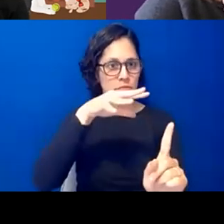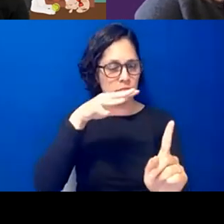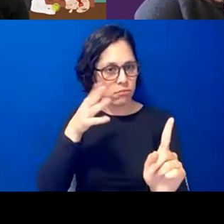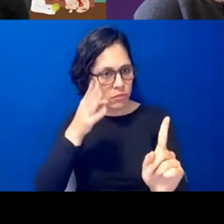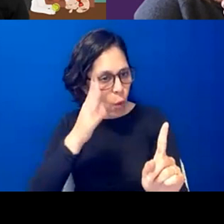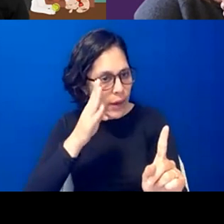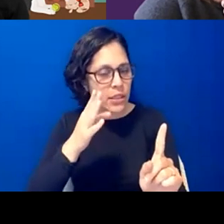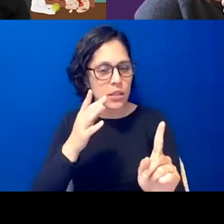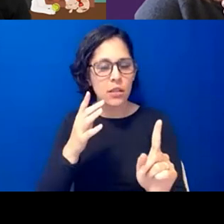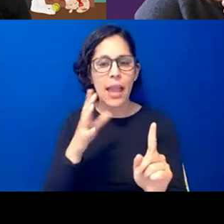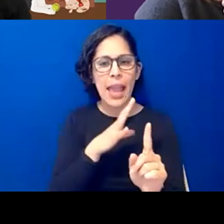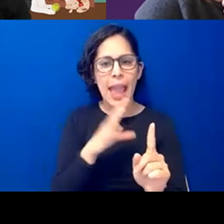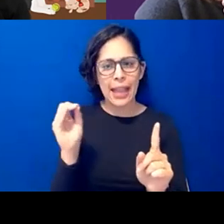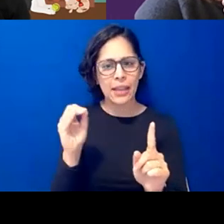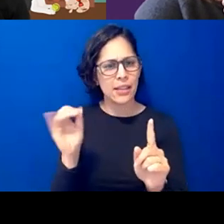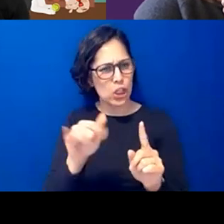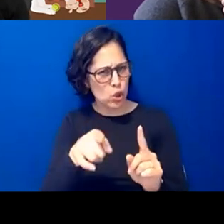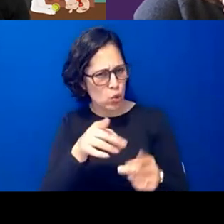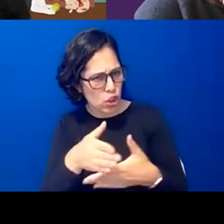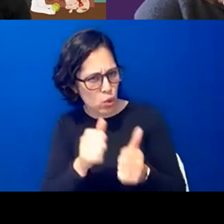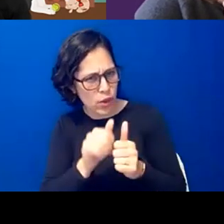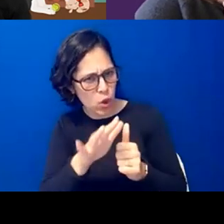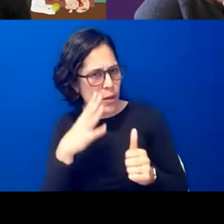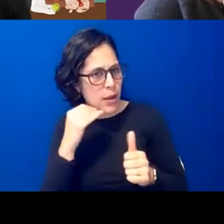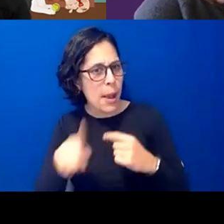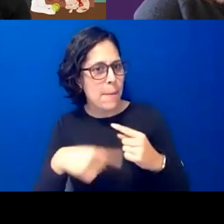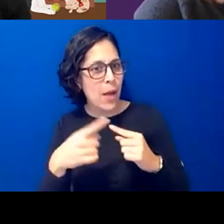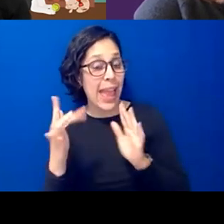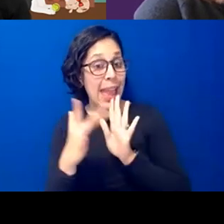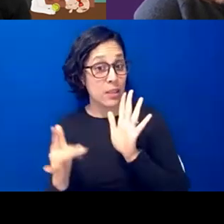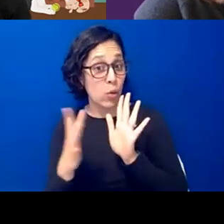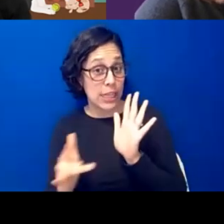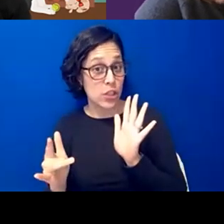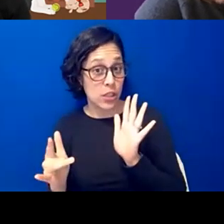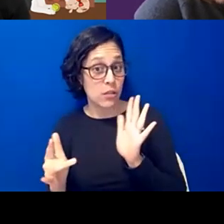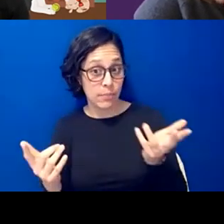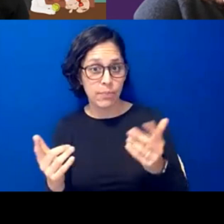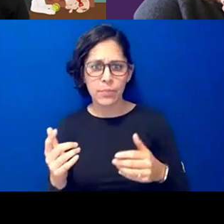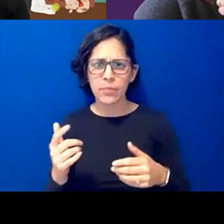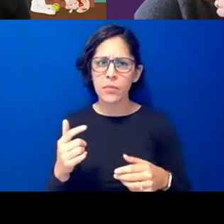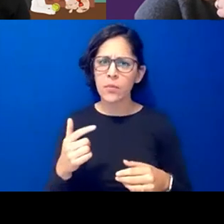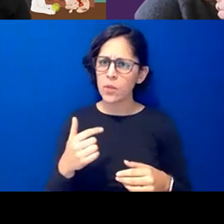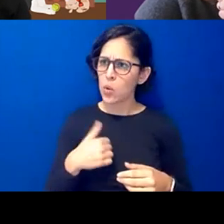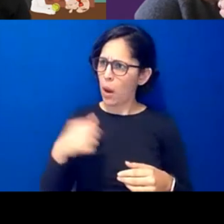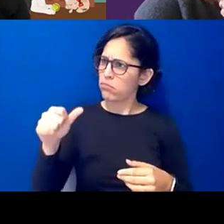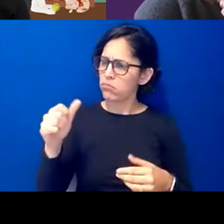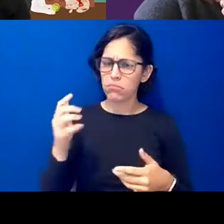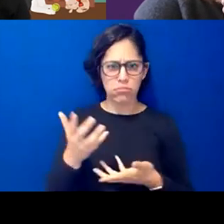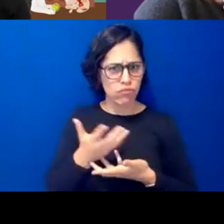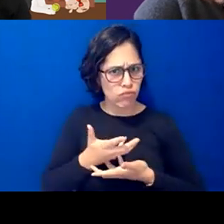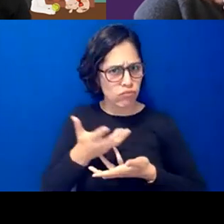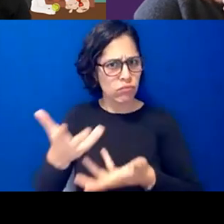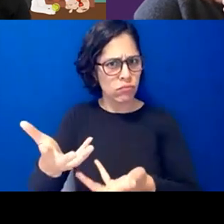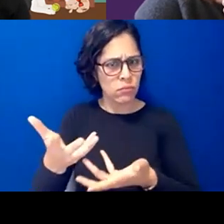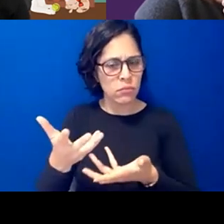Ghada Al-Masri: Without what you shared your experience of of the exploitation right so by bringing it to the forefront you're also it's being used.